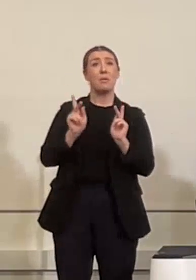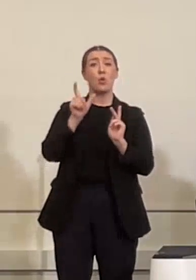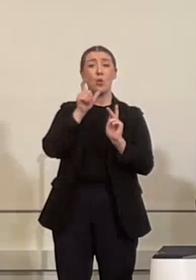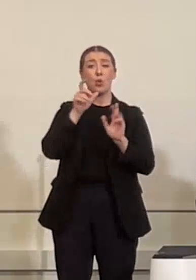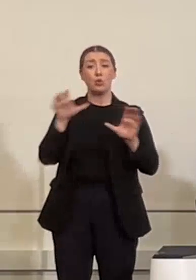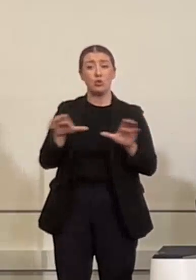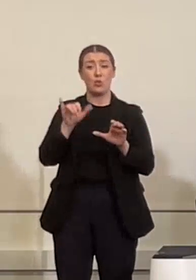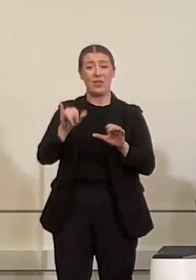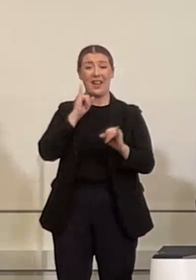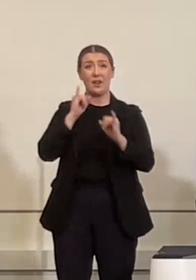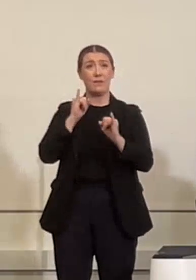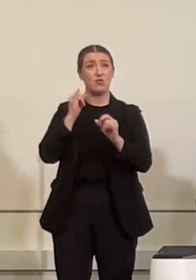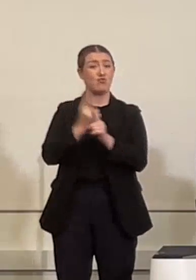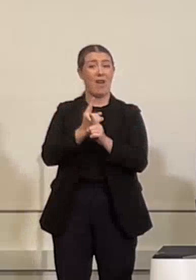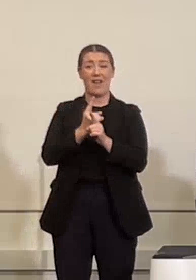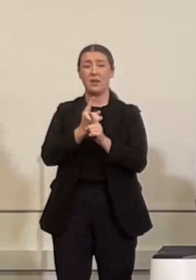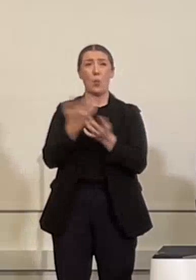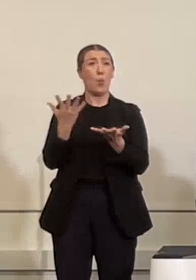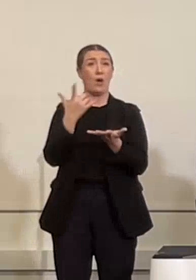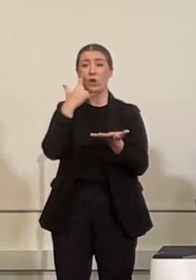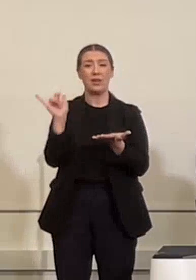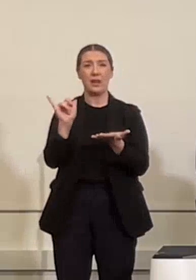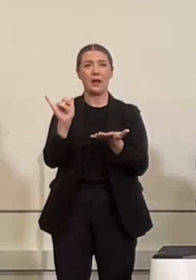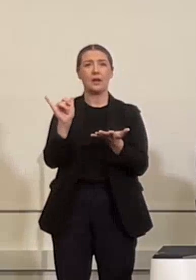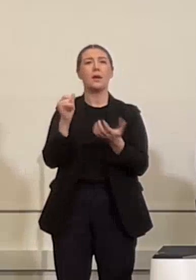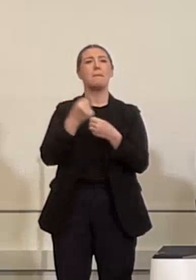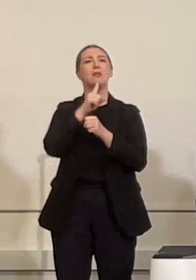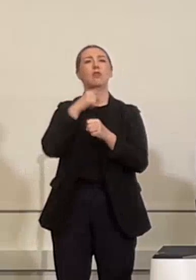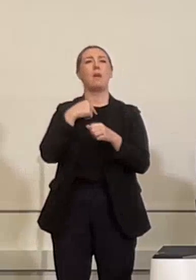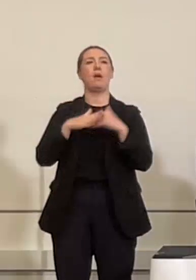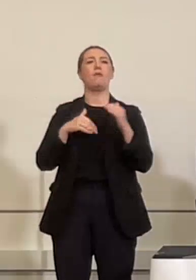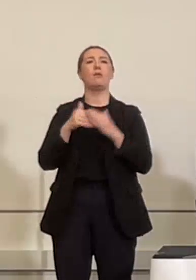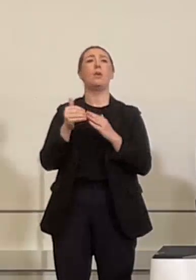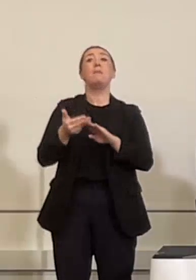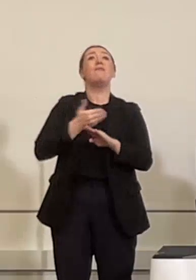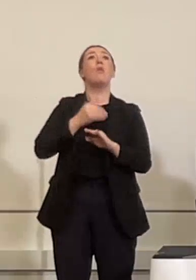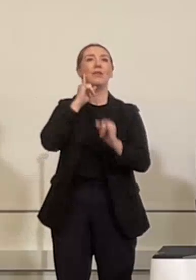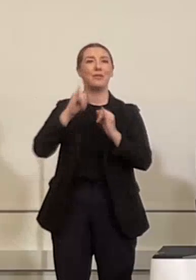was comfortable before I started the interview, whether they gave